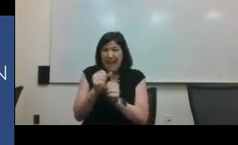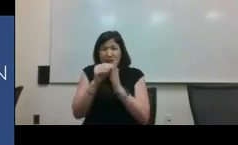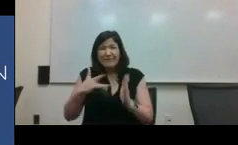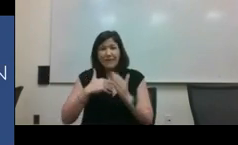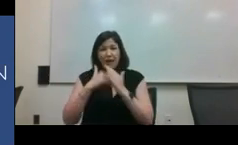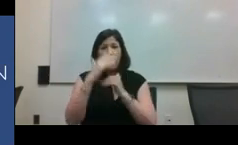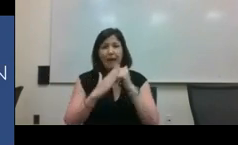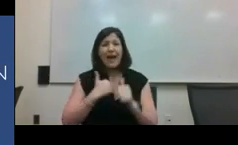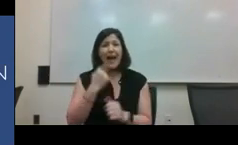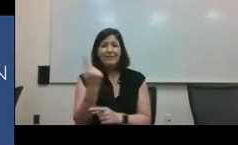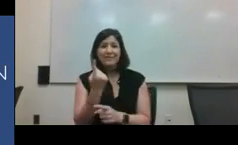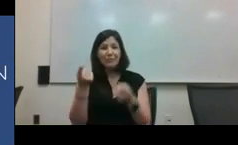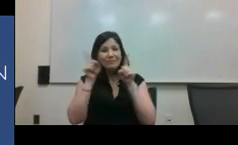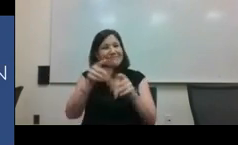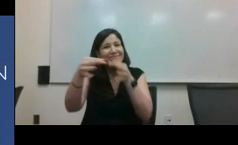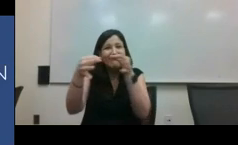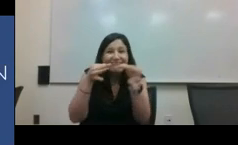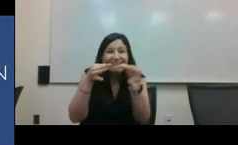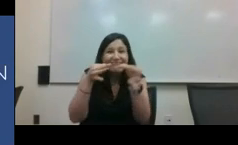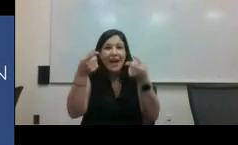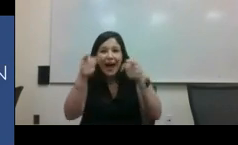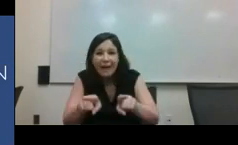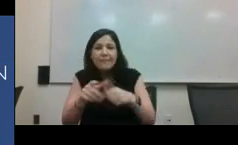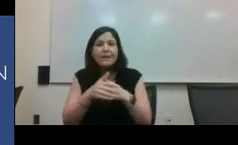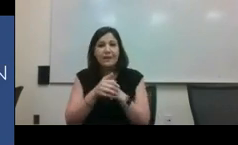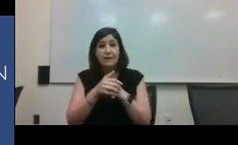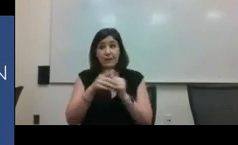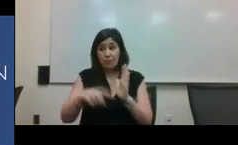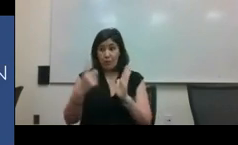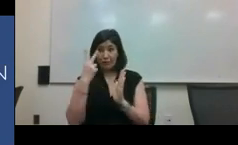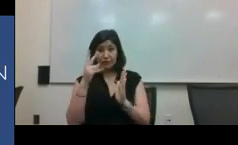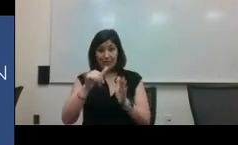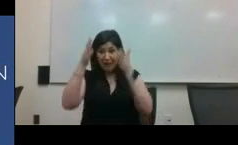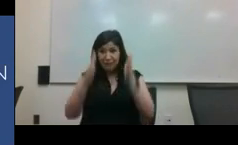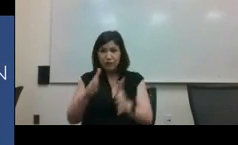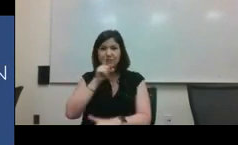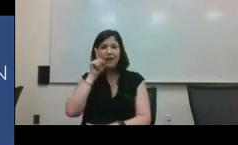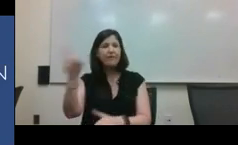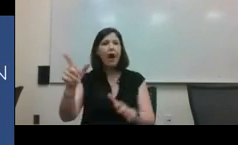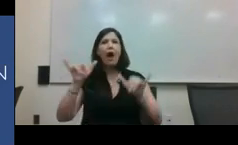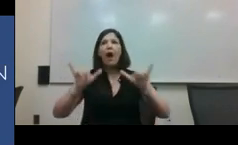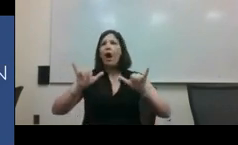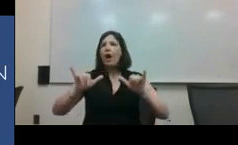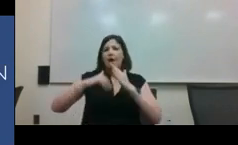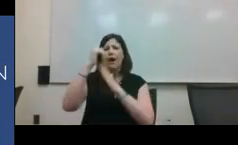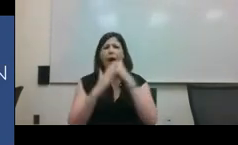We always had somebody go in and explain what was happening. And once they saw that the person is deaf, they would be like much more comfortable and willing